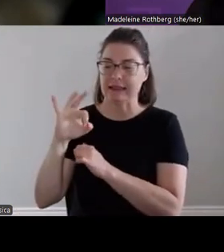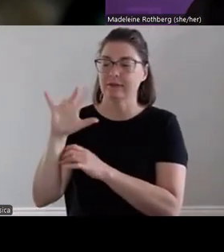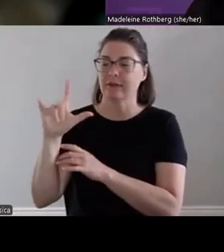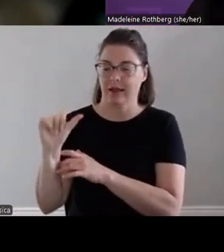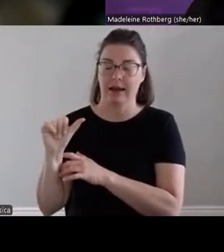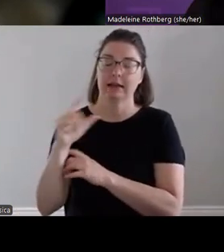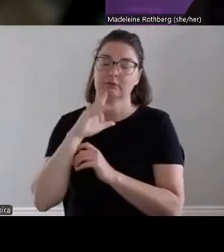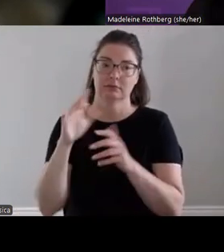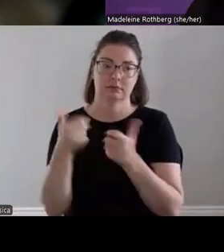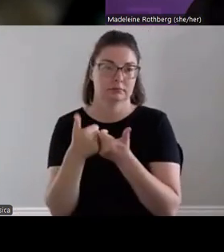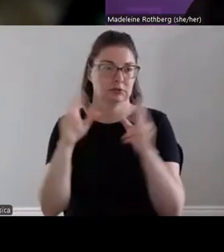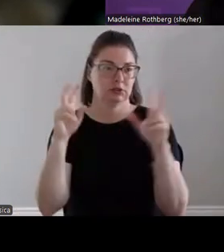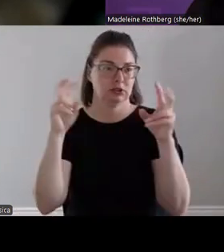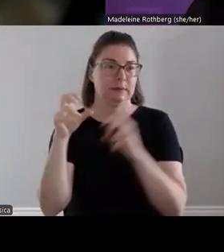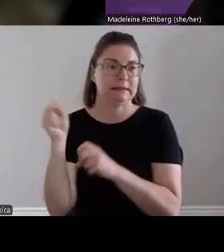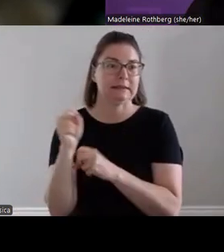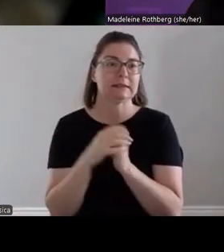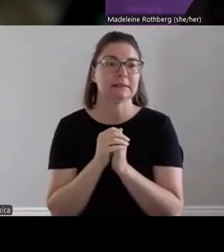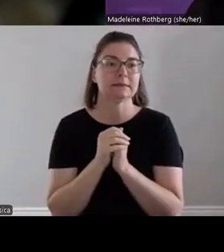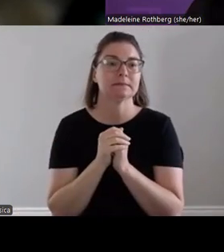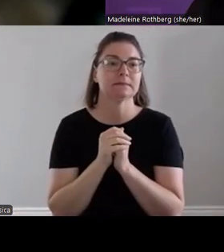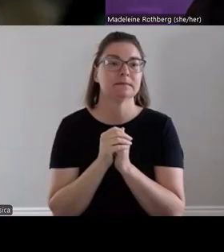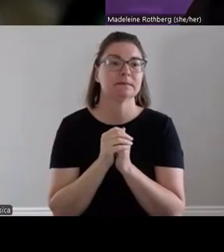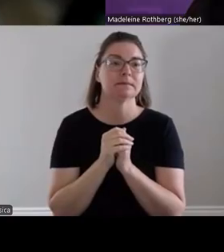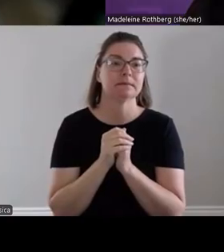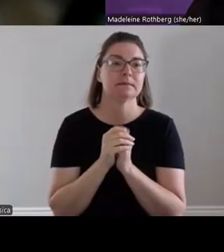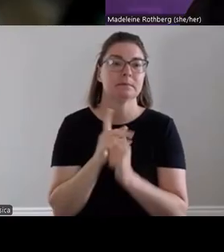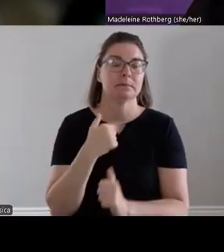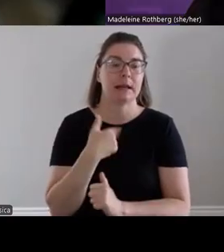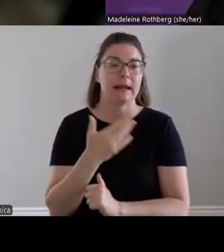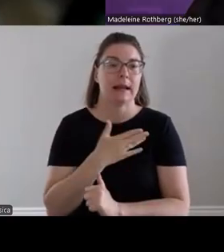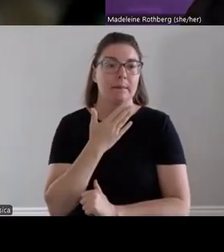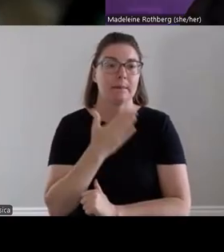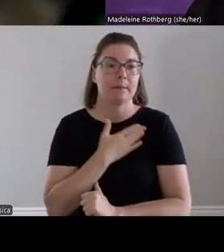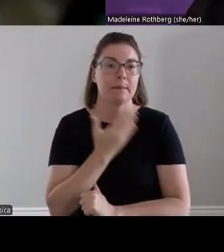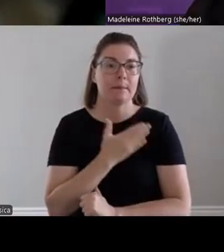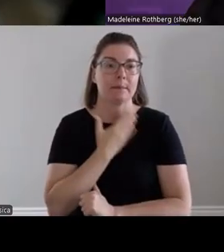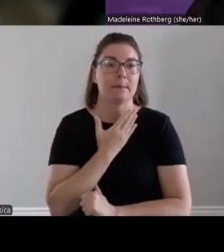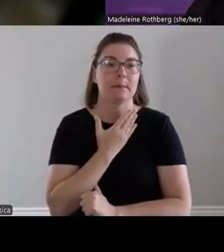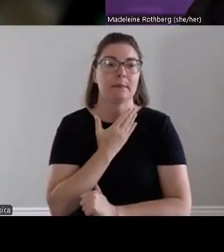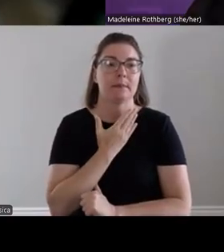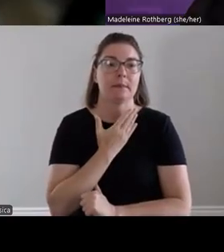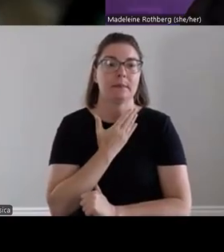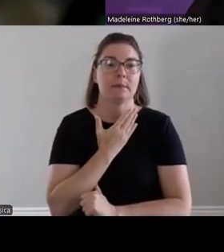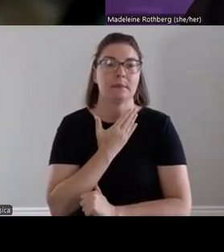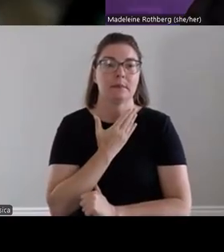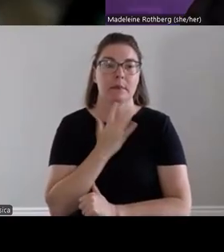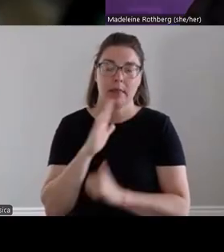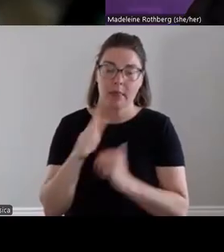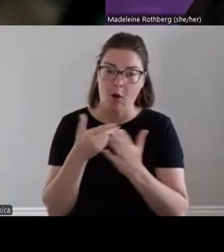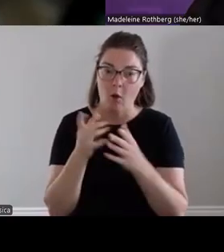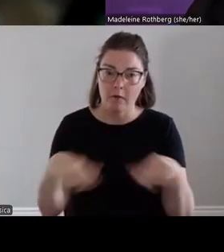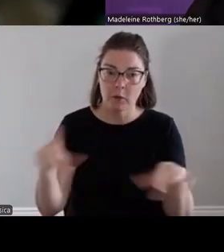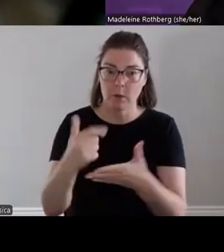But I'm very glad that we have all of you to, kind of, help with this conversation and everything.